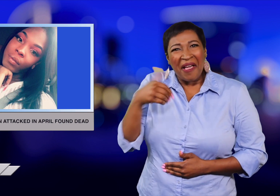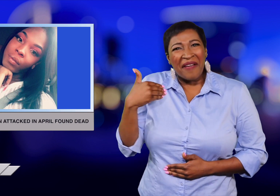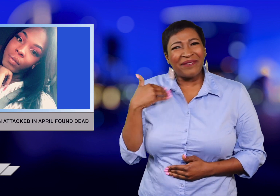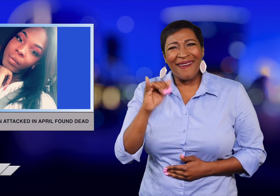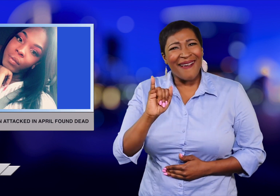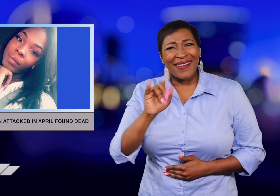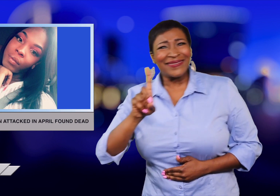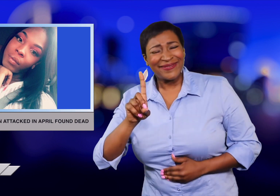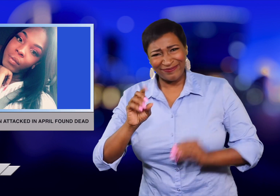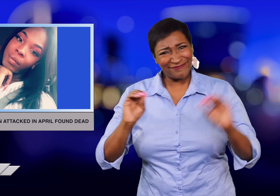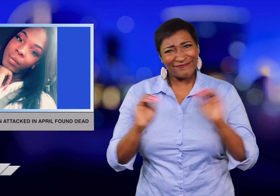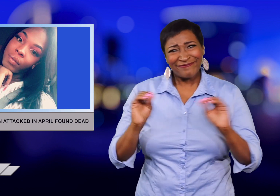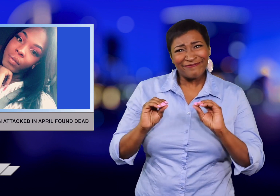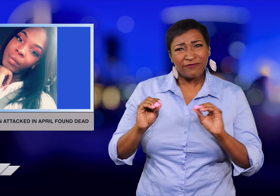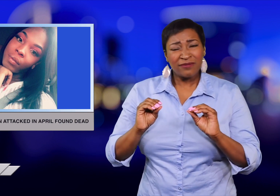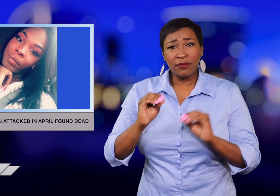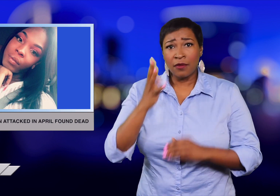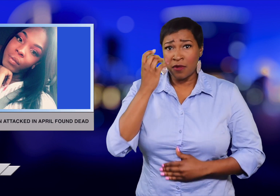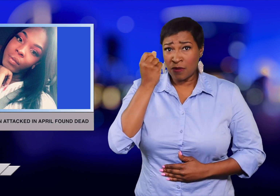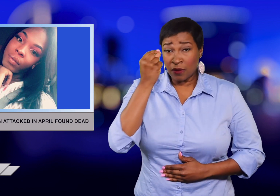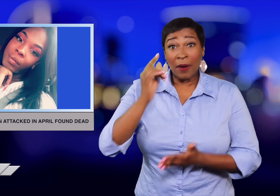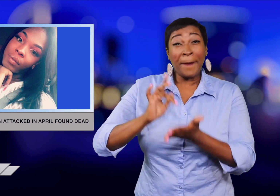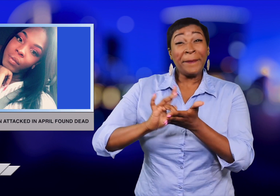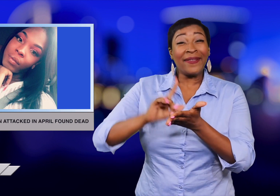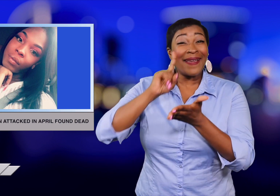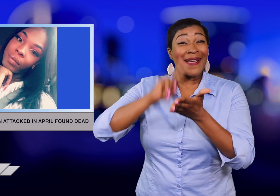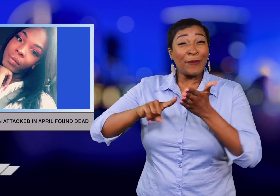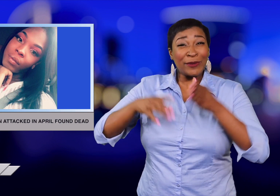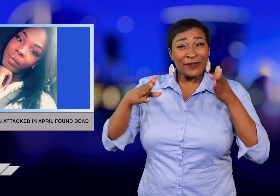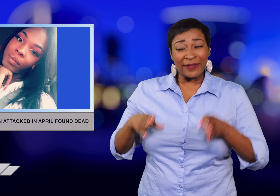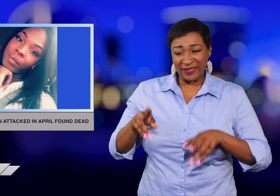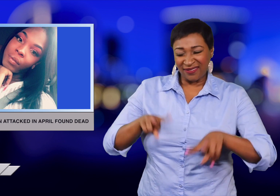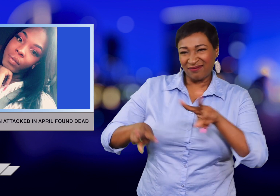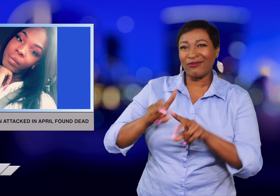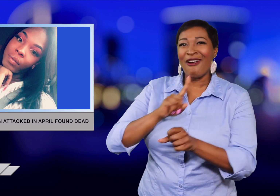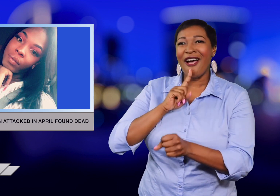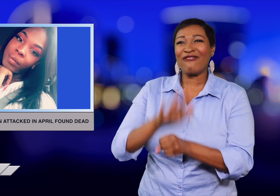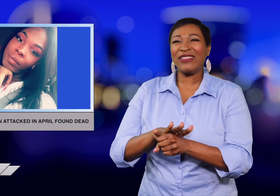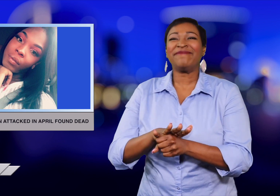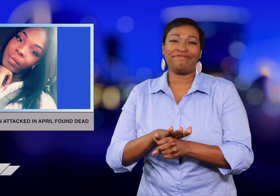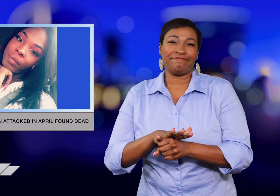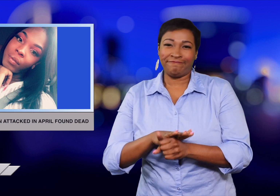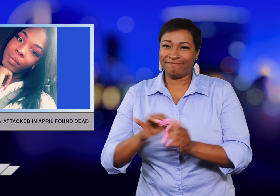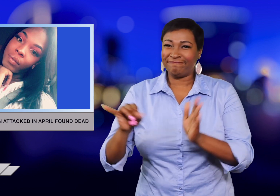The woman was not carrying identification but the medical examiner positively identified